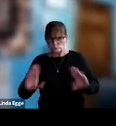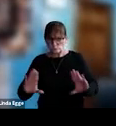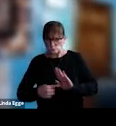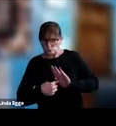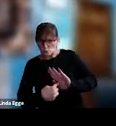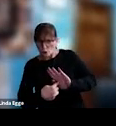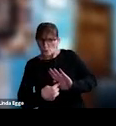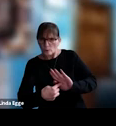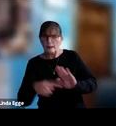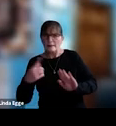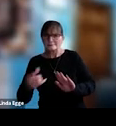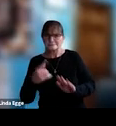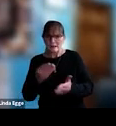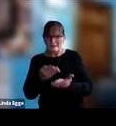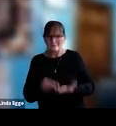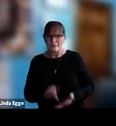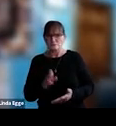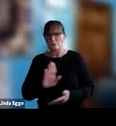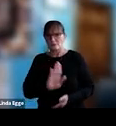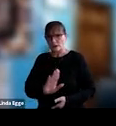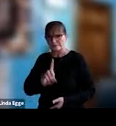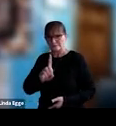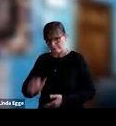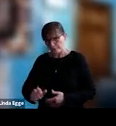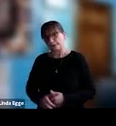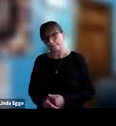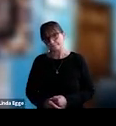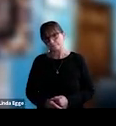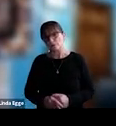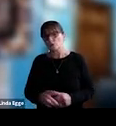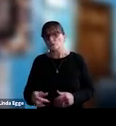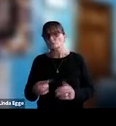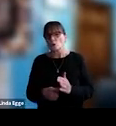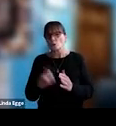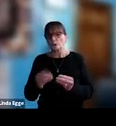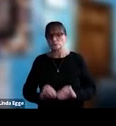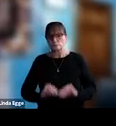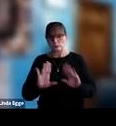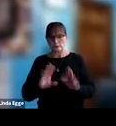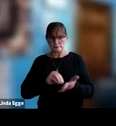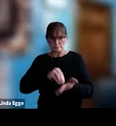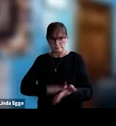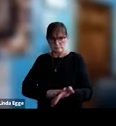is not material to their disability. So once you've clearly laid out their substance use